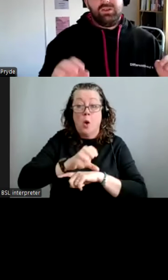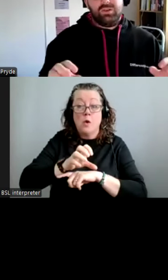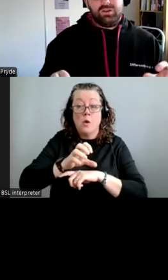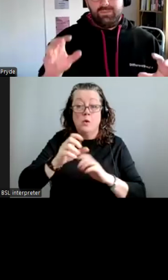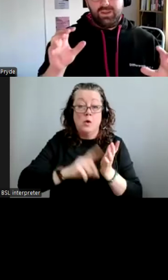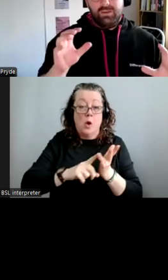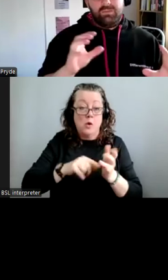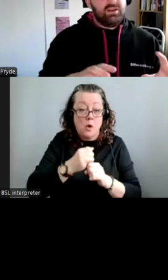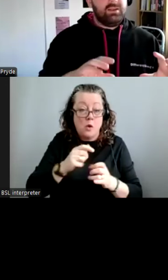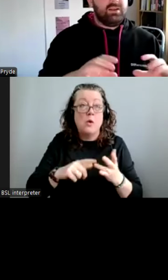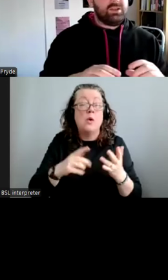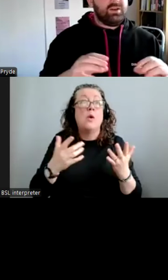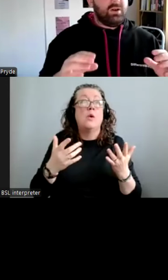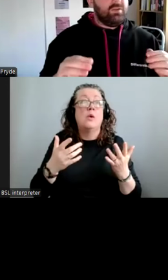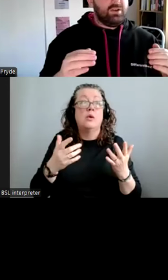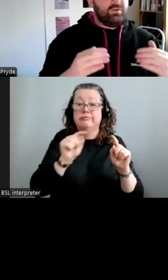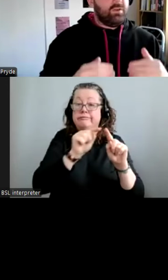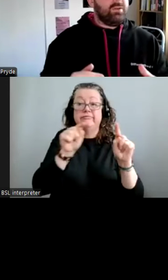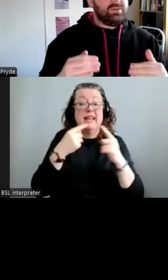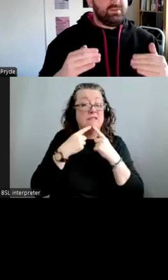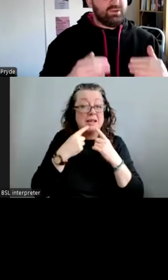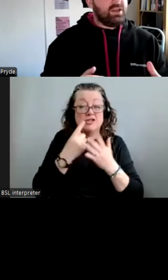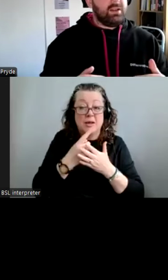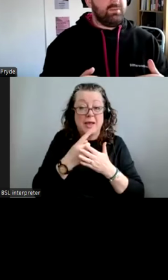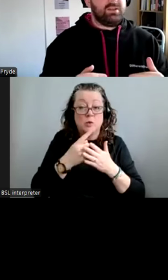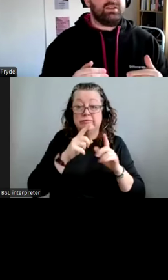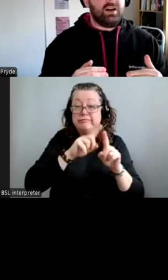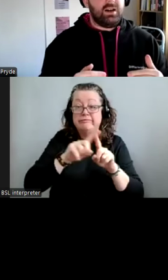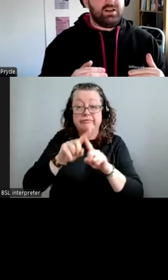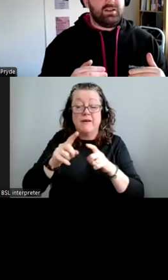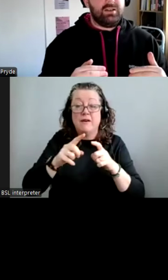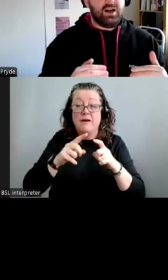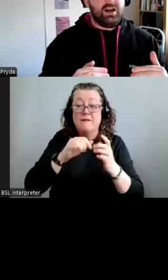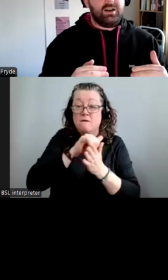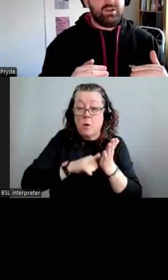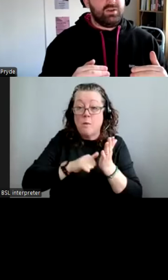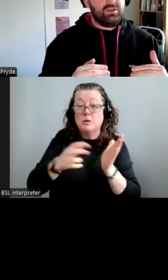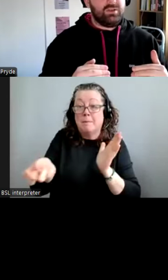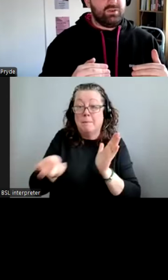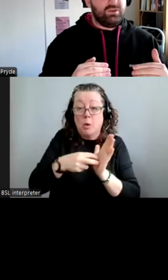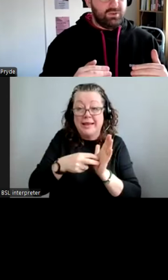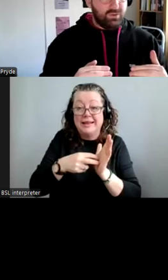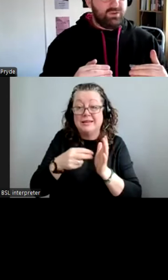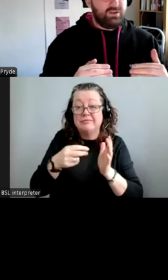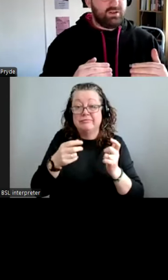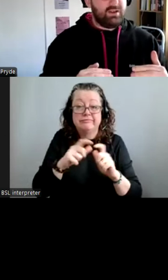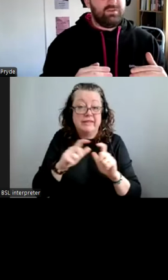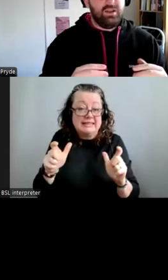Your main is where all of your forms and booking elements are going to live.